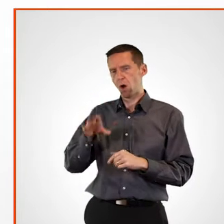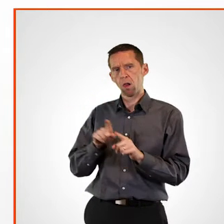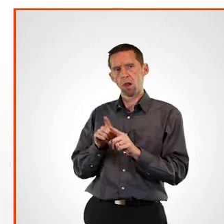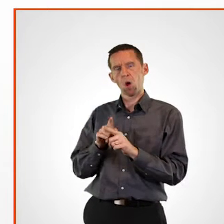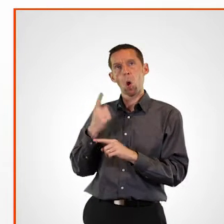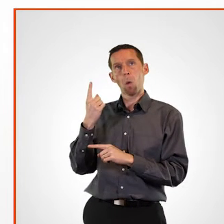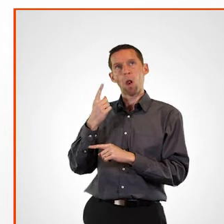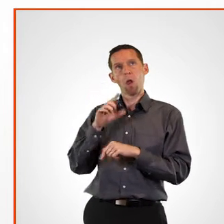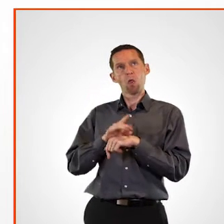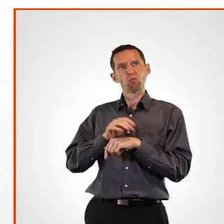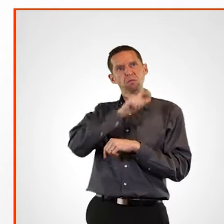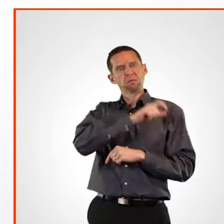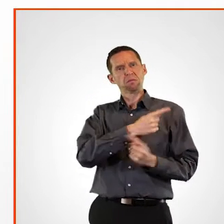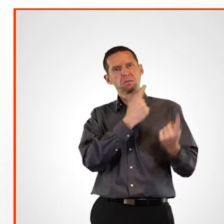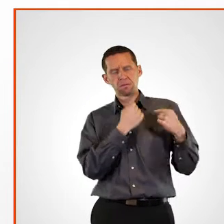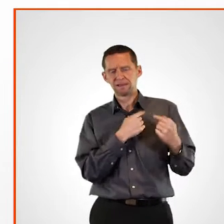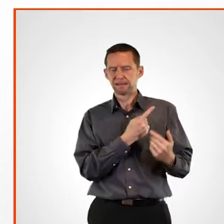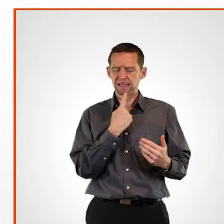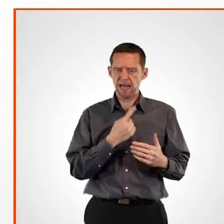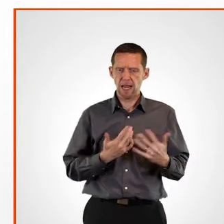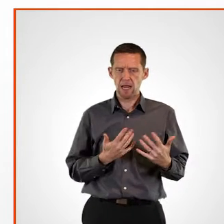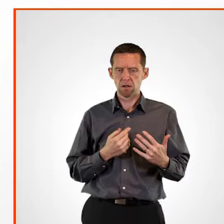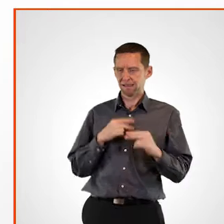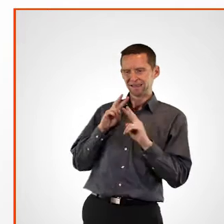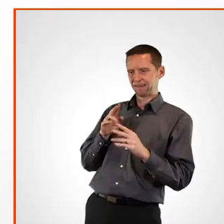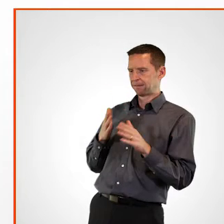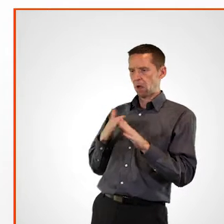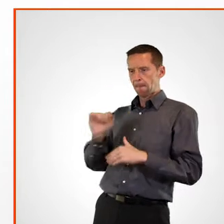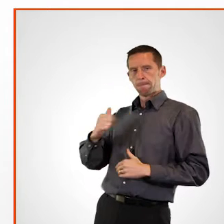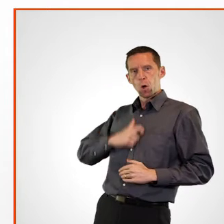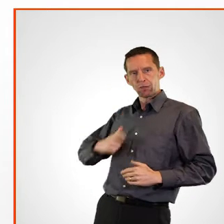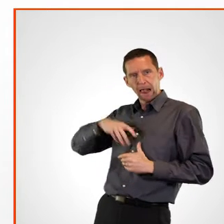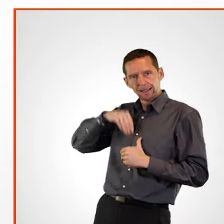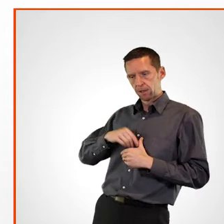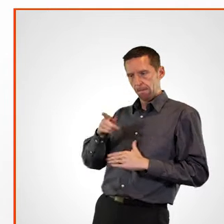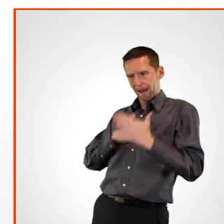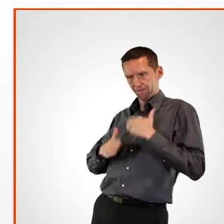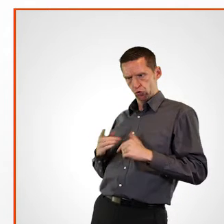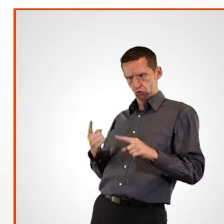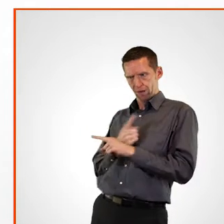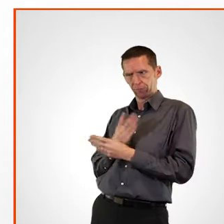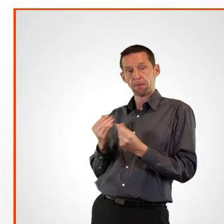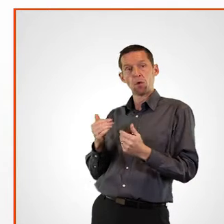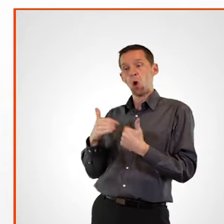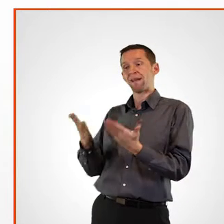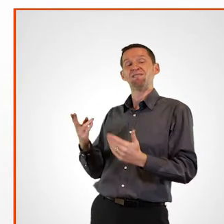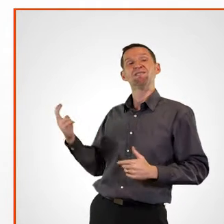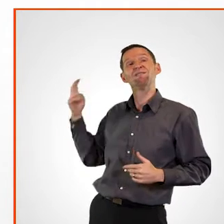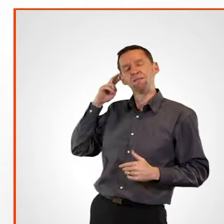I remember one therapist talking about just the personality, the behaviour, the changes that she'd seen when some of these children got cochlear implants,